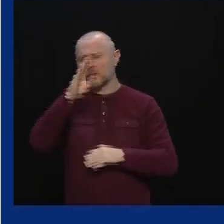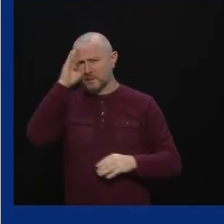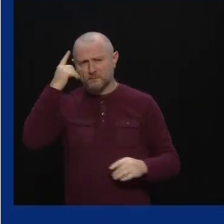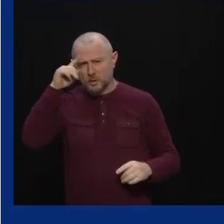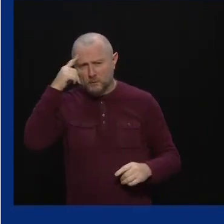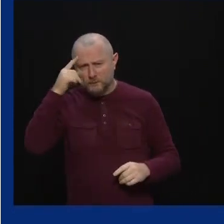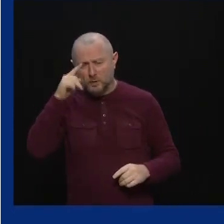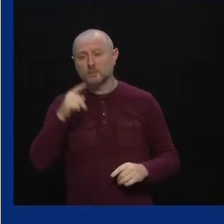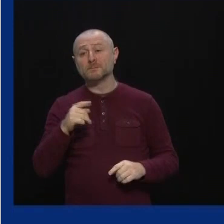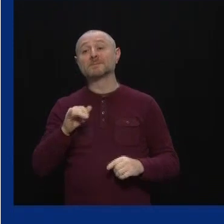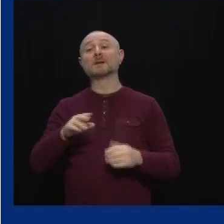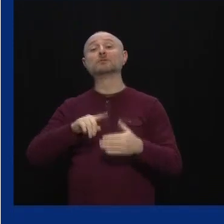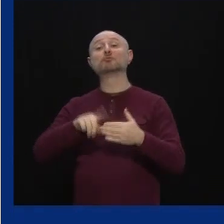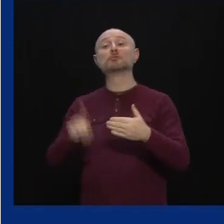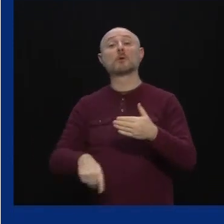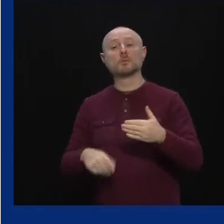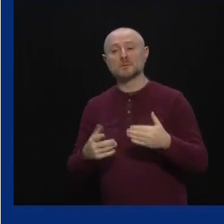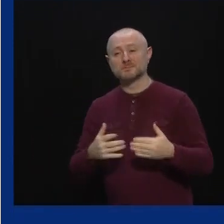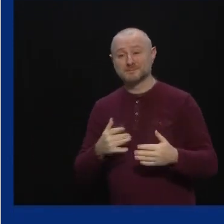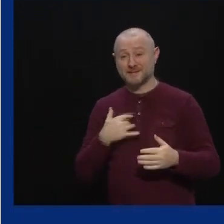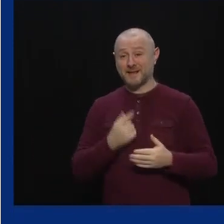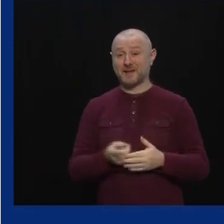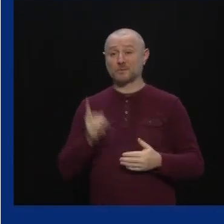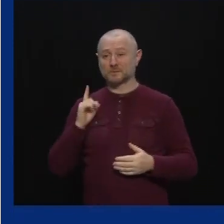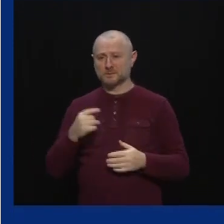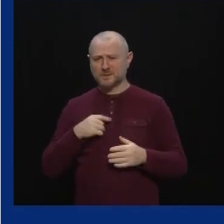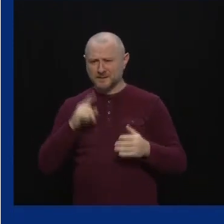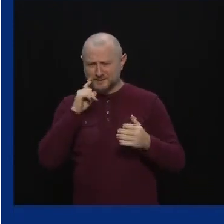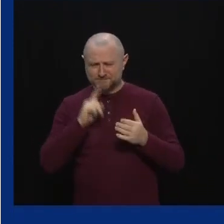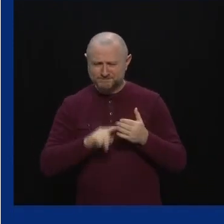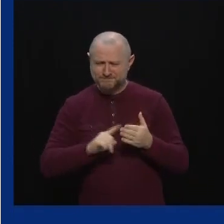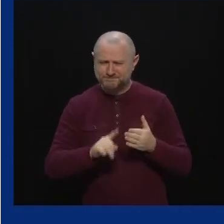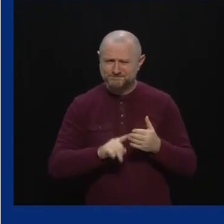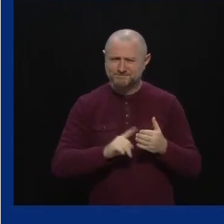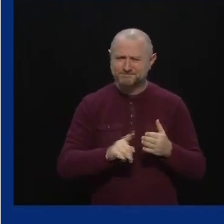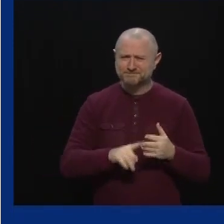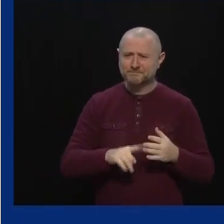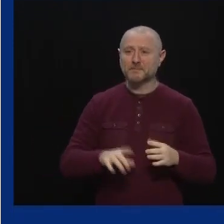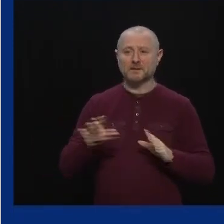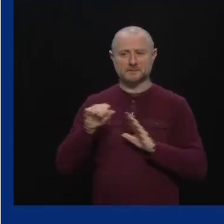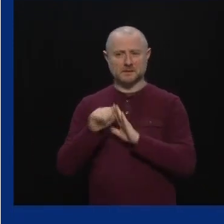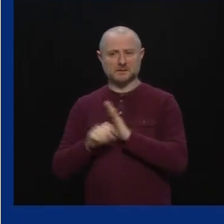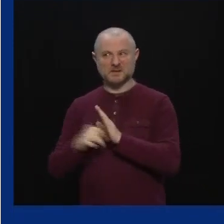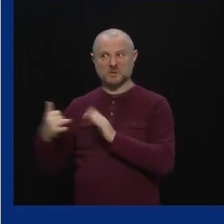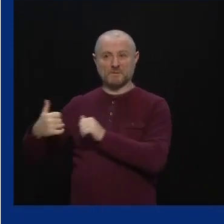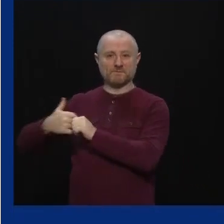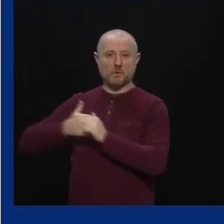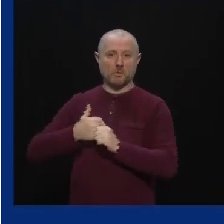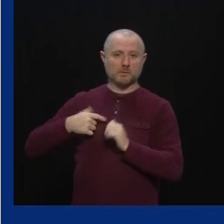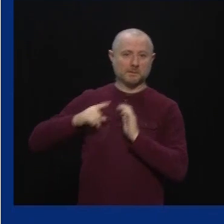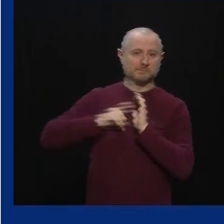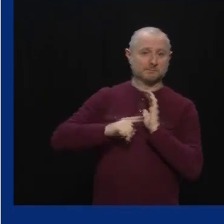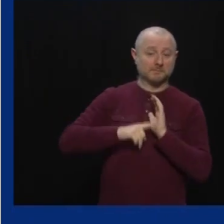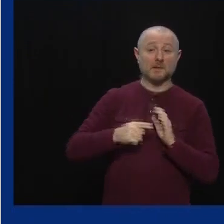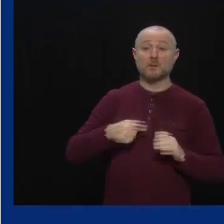BUT WE STARTED TALKING ABOUT HOSPITALIZATIONS. DID COVID DRIVE THEM TO THE HOSPITAL? WAS IT ALL COVID SYMPTOMS THAT RESULTED IN THEM HAVING TO BE ADMITTED?